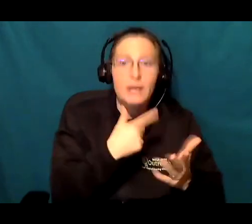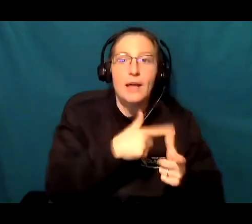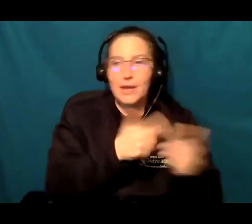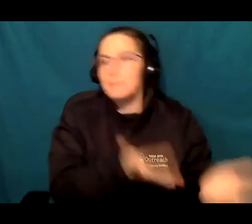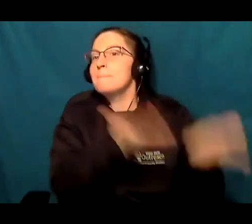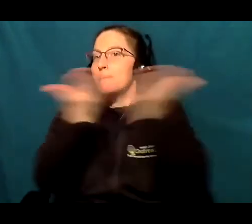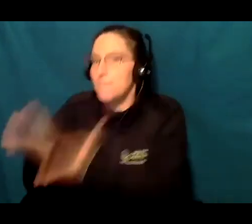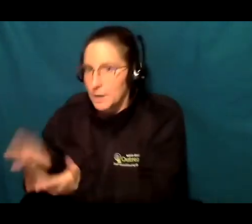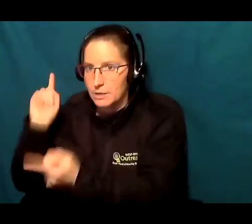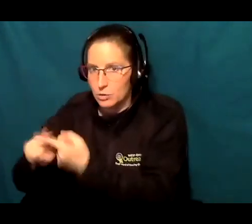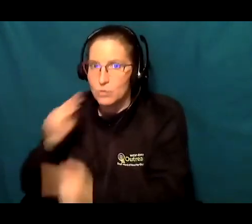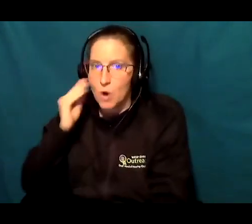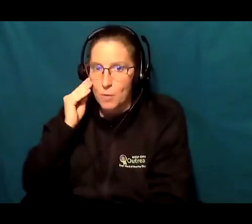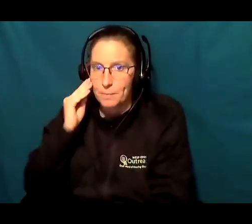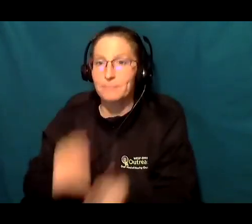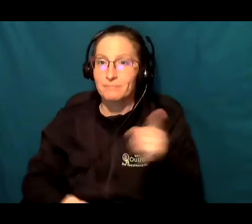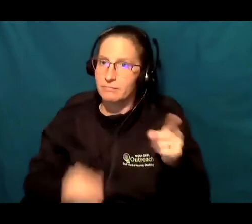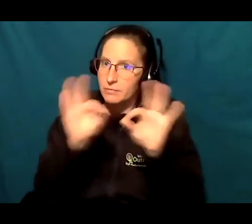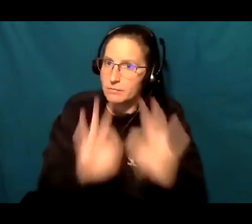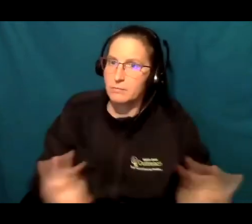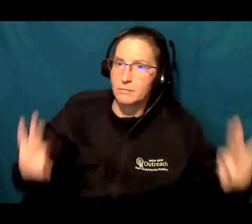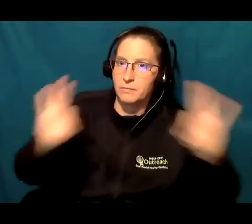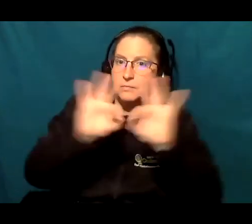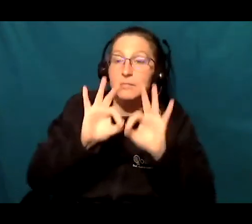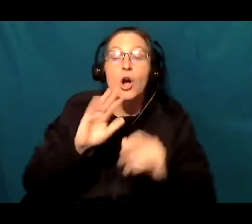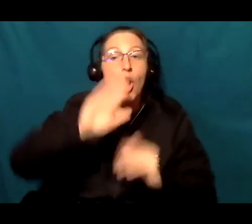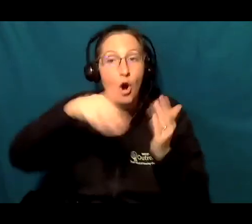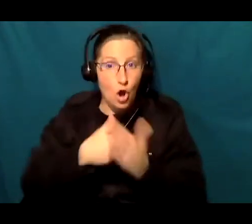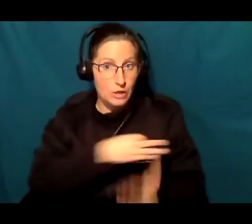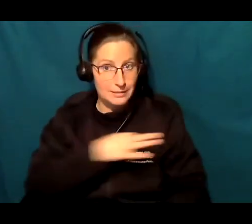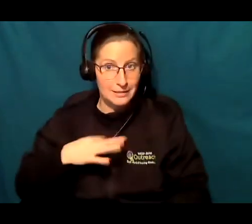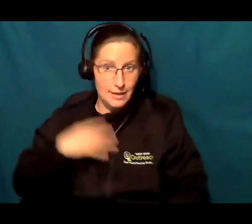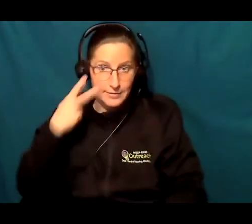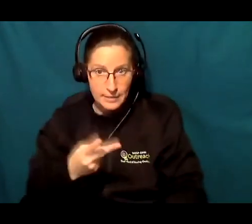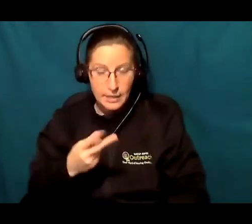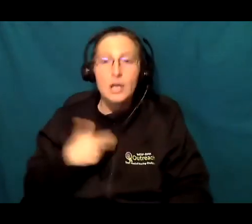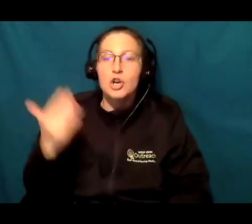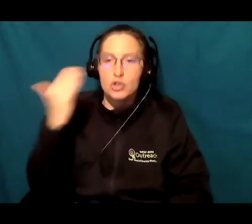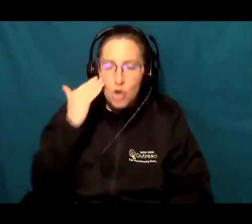So this is key and then all the staff see it, and they know what the mom is going to do.